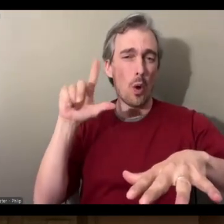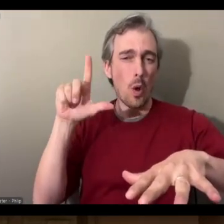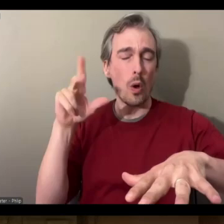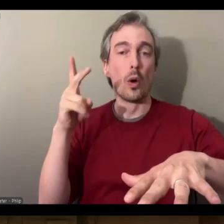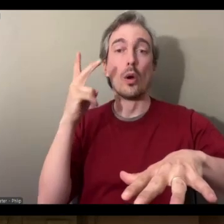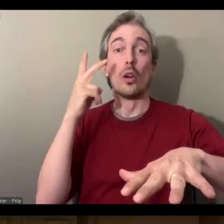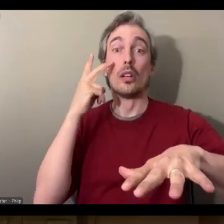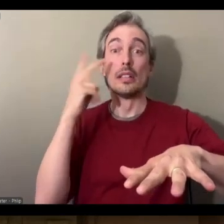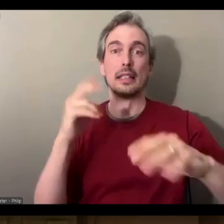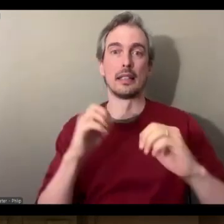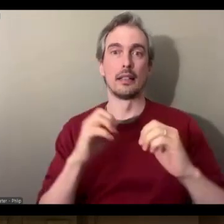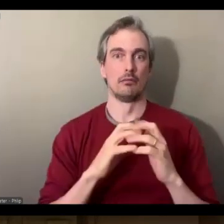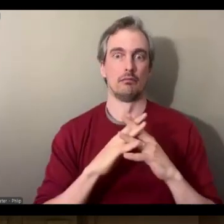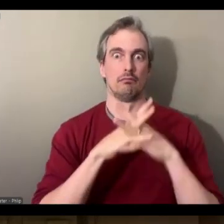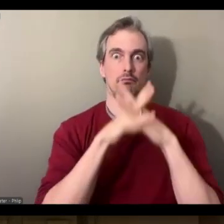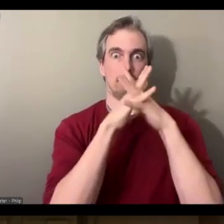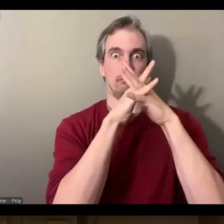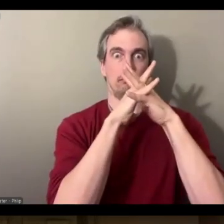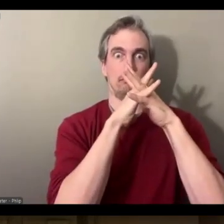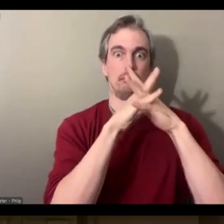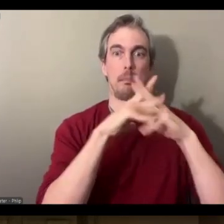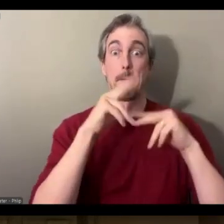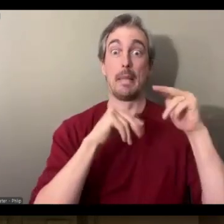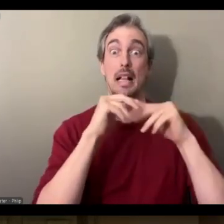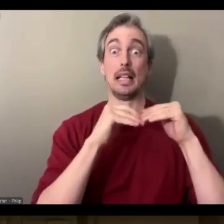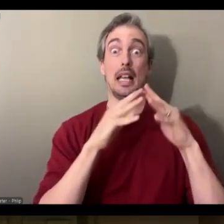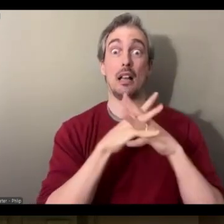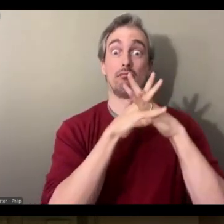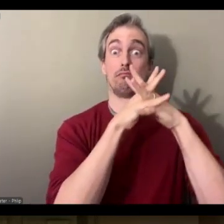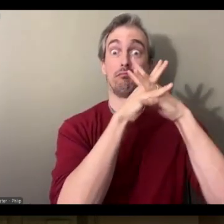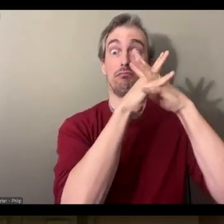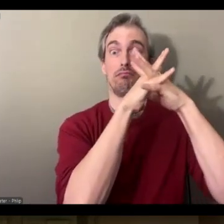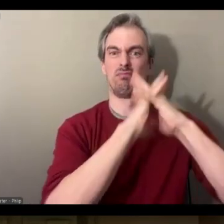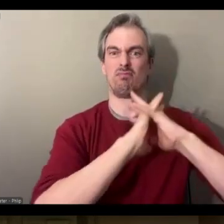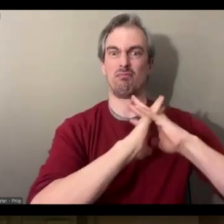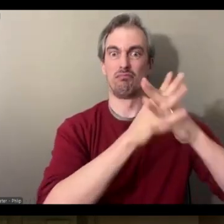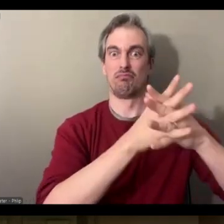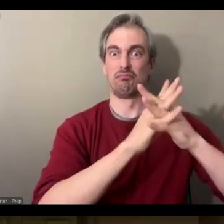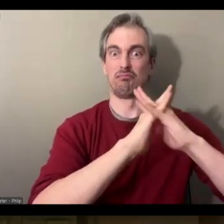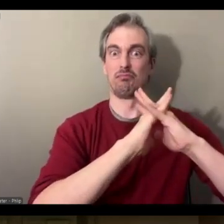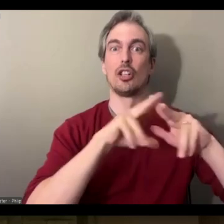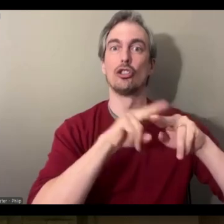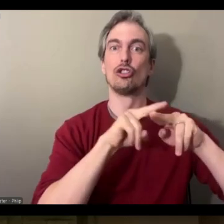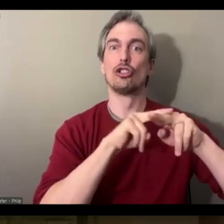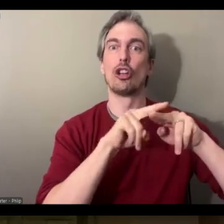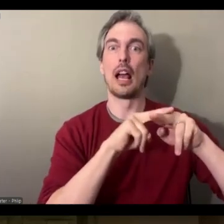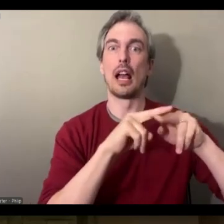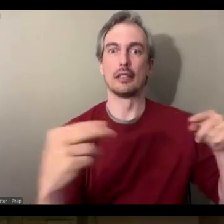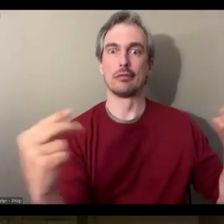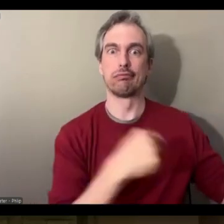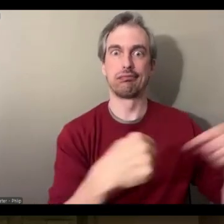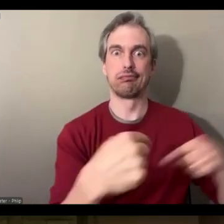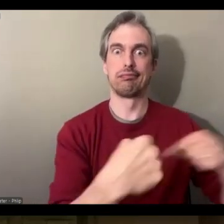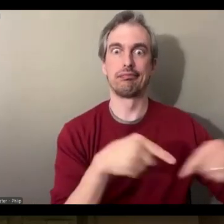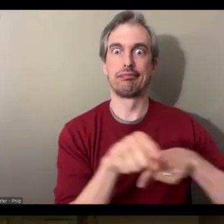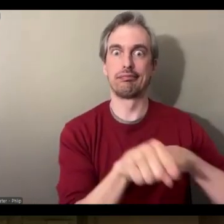lot going on. This location in lower Manhattan, originally inhabited by the Lenape People,